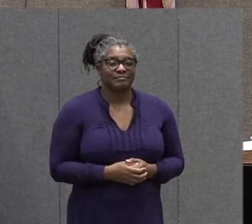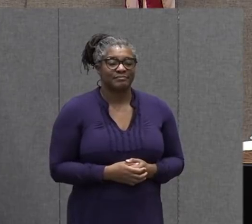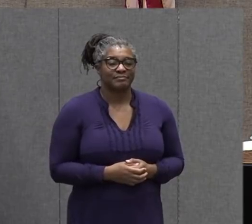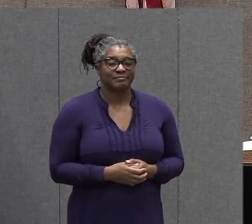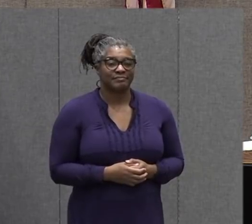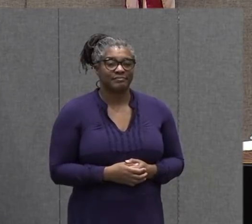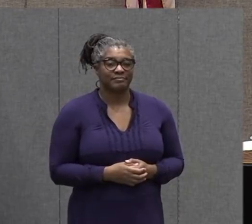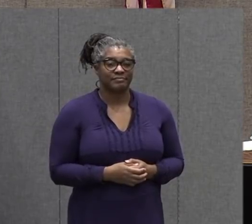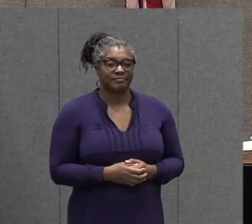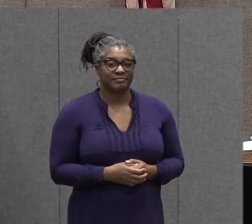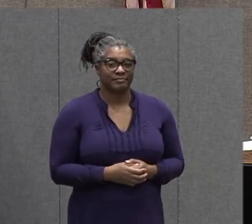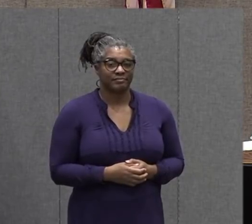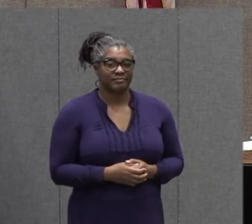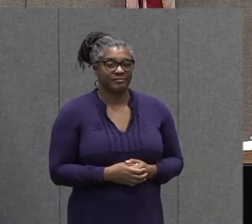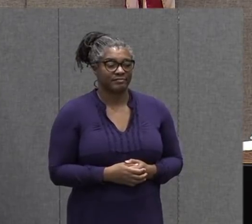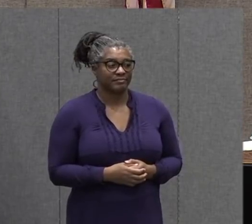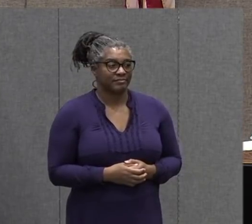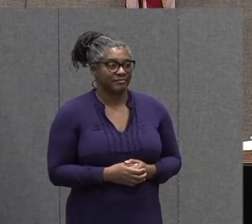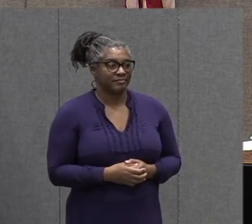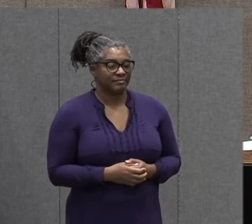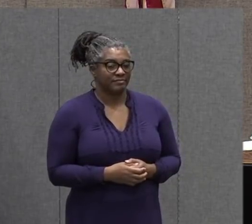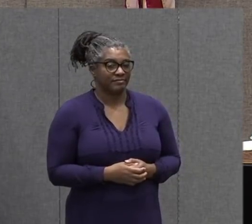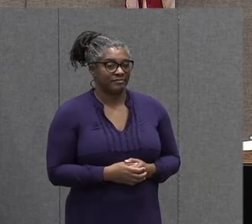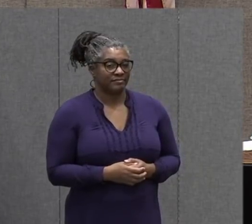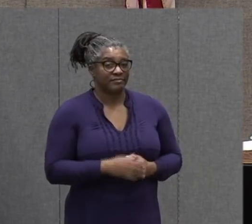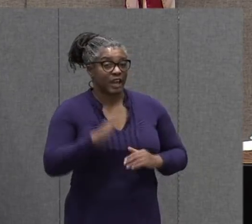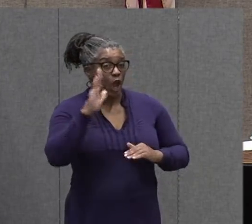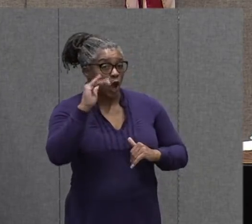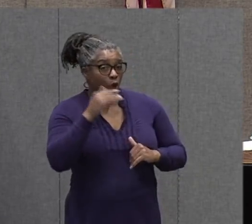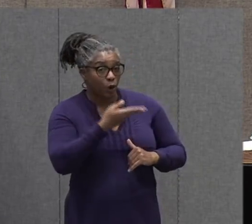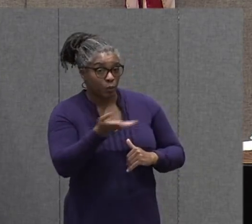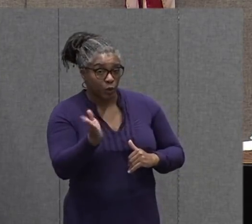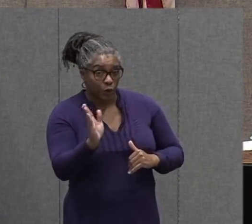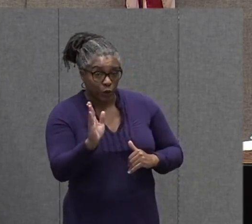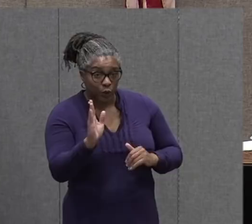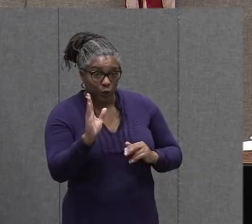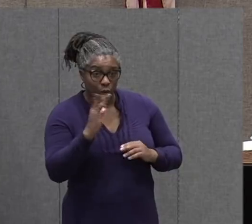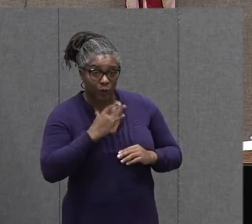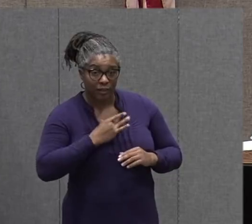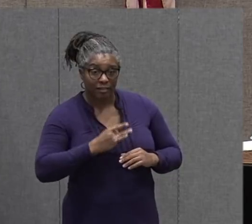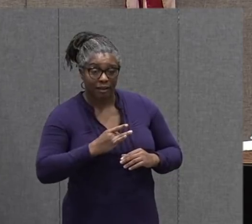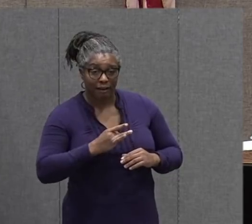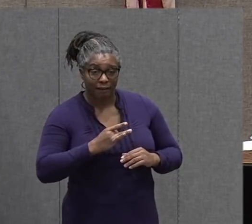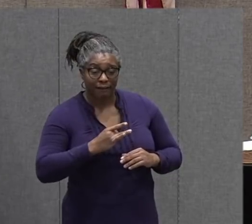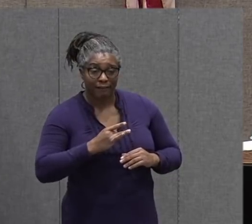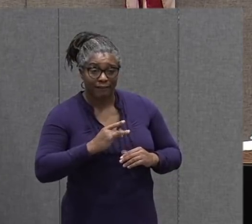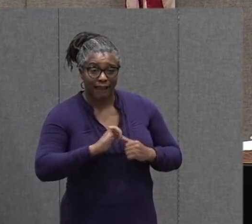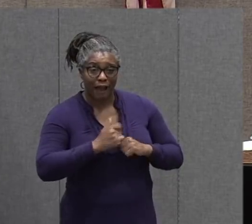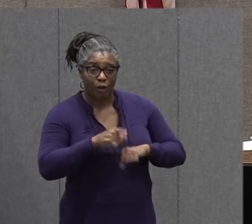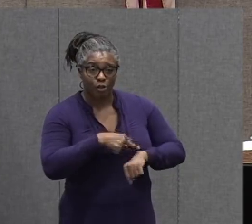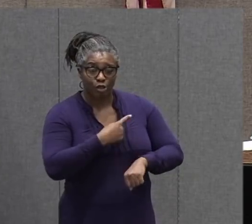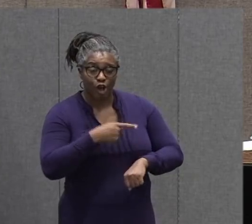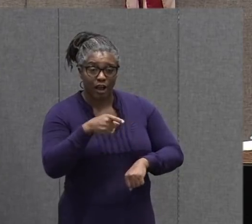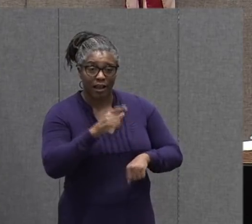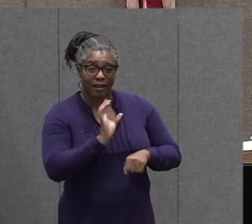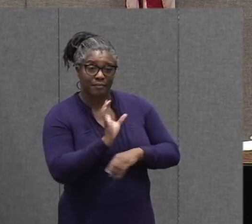[Miss Garcia] I hope you like how long I made him, mix. [Mr. R] Was that on purpose?